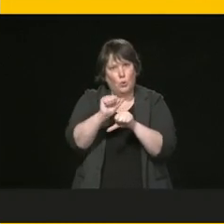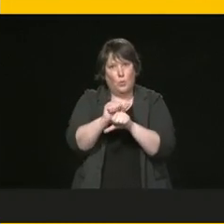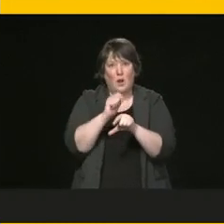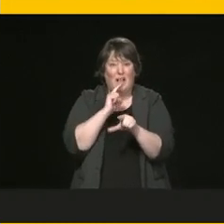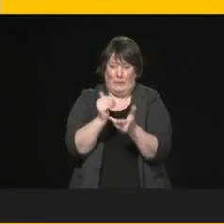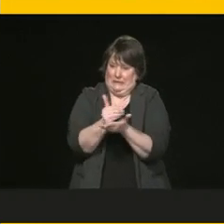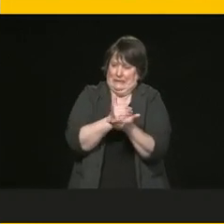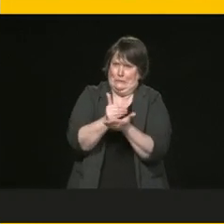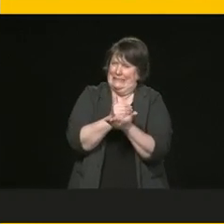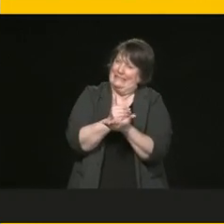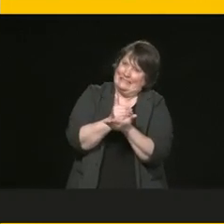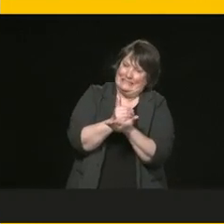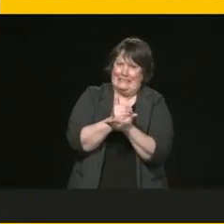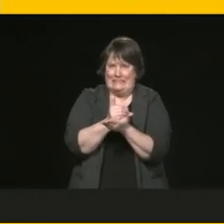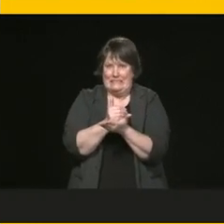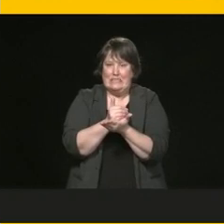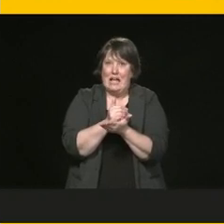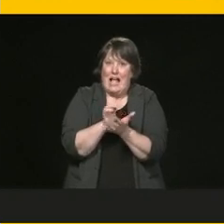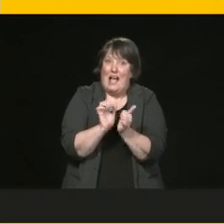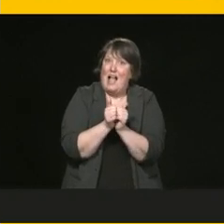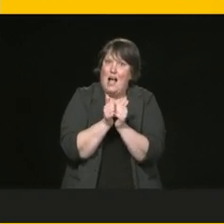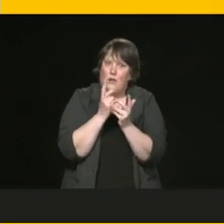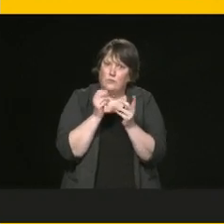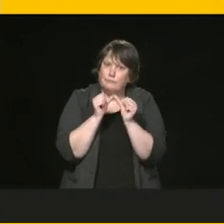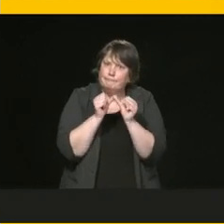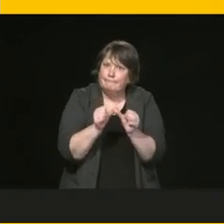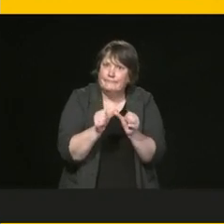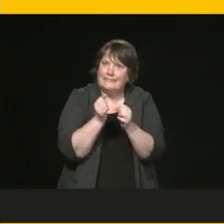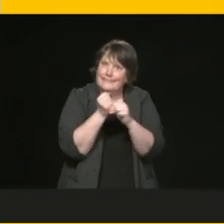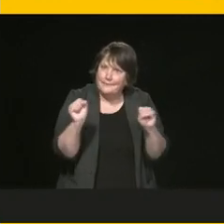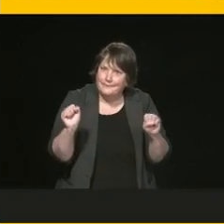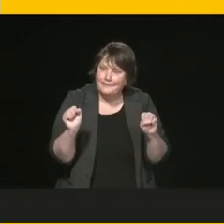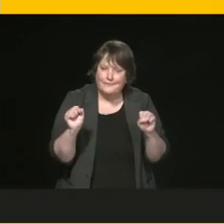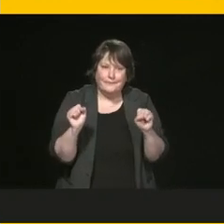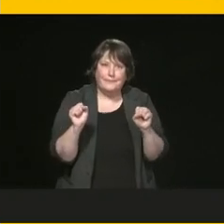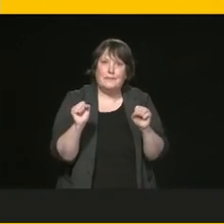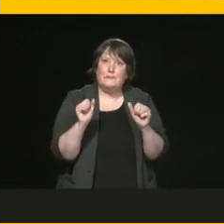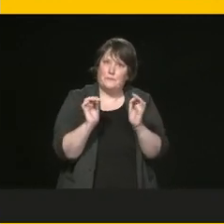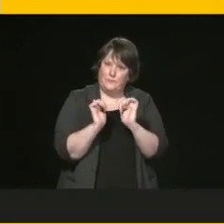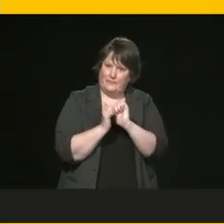WORKING IN EXTRAORDINARILY